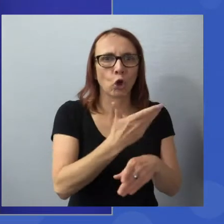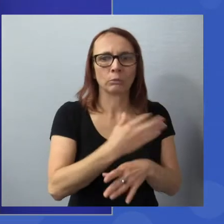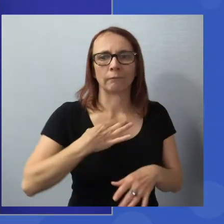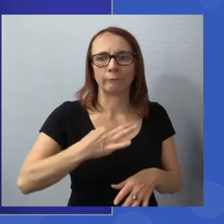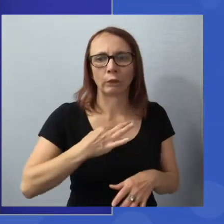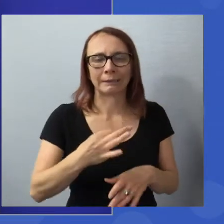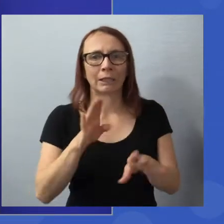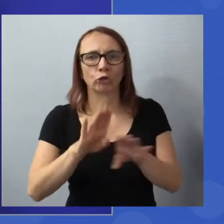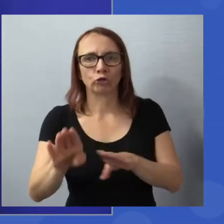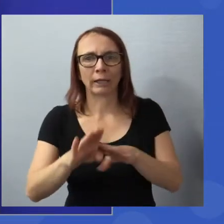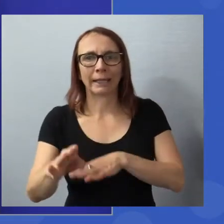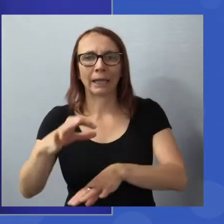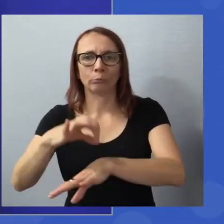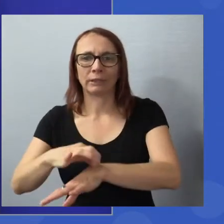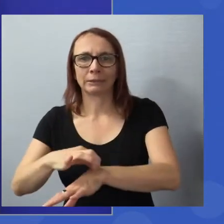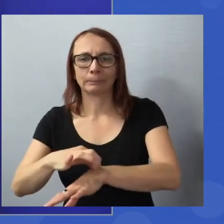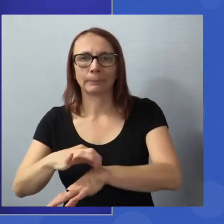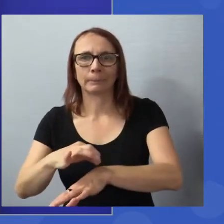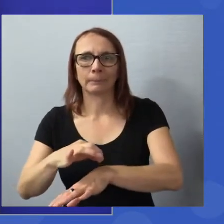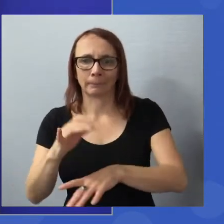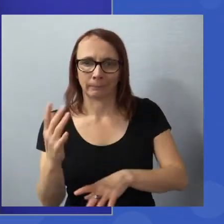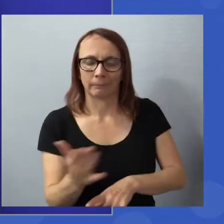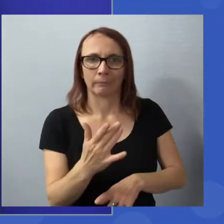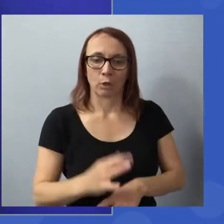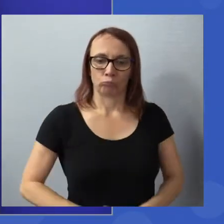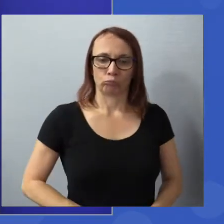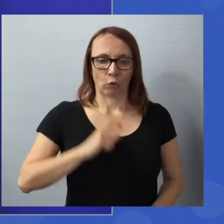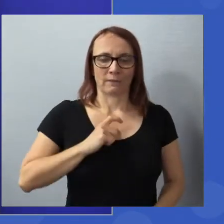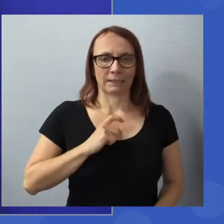the positive impact would be an increased confidence self-esteem a sense